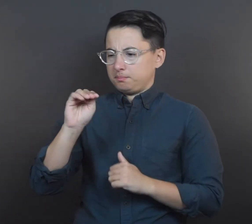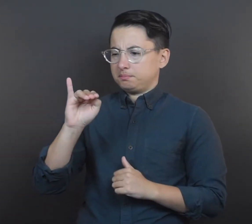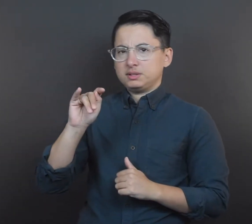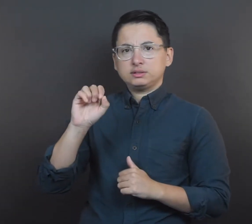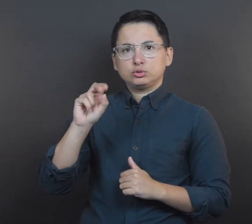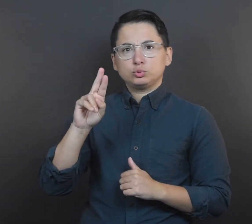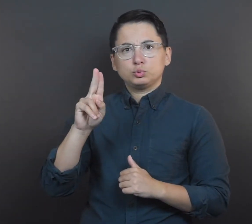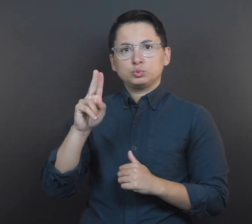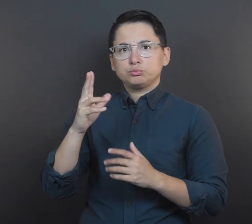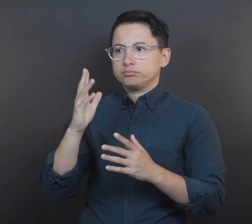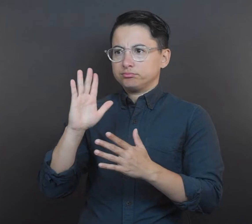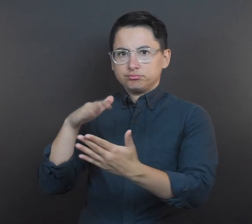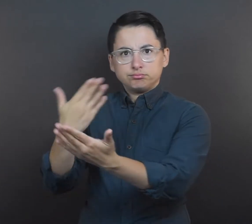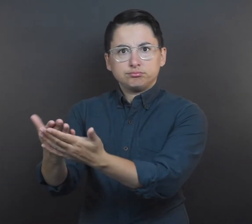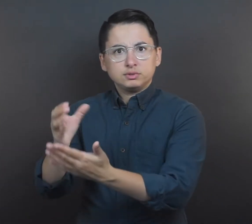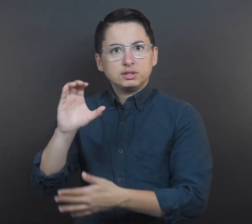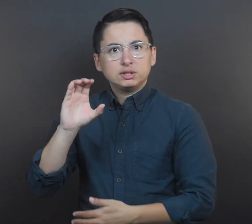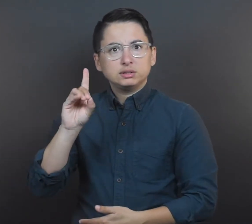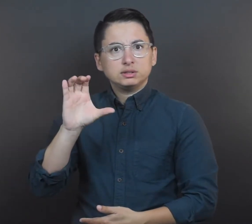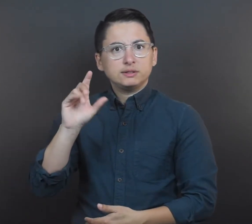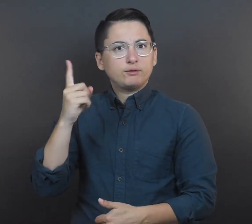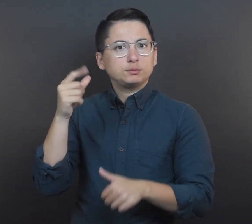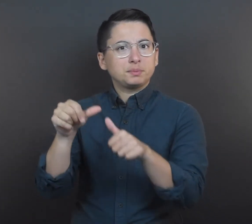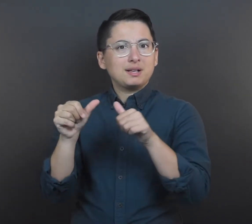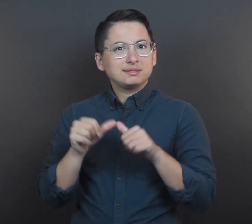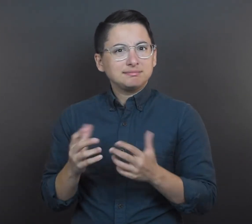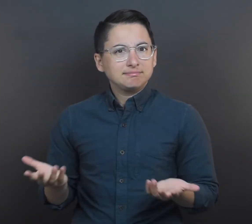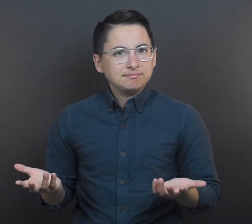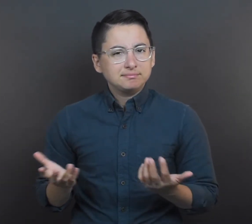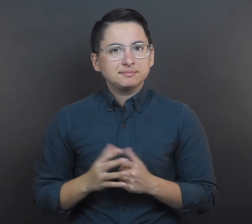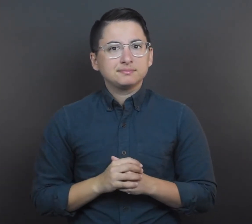In a way, what brought Mitsuru to the CDC in the first place